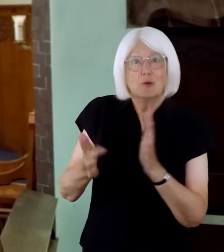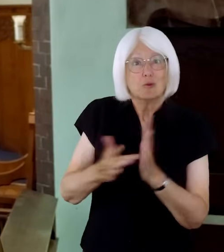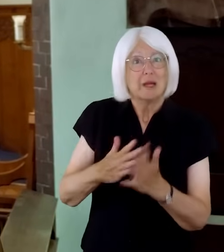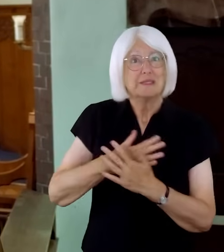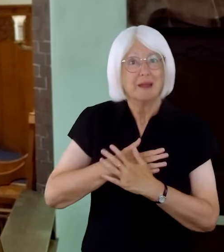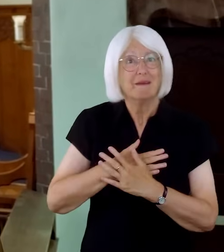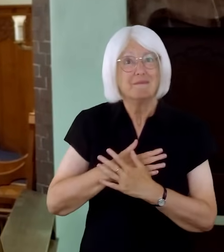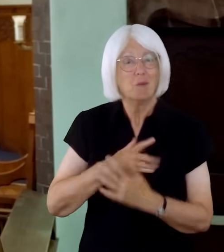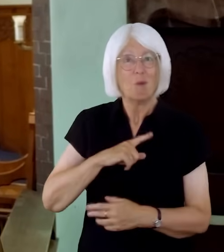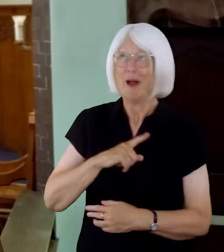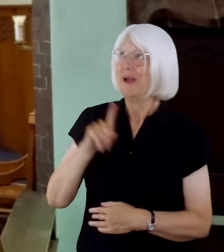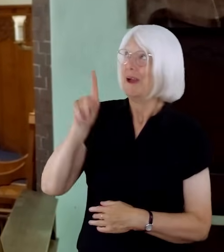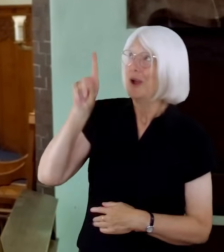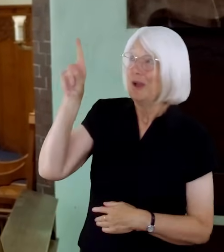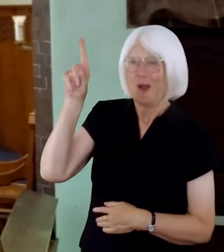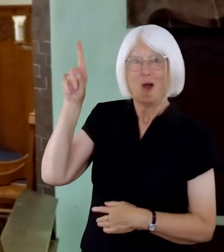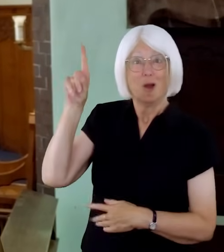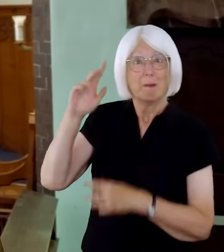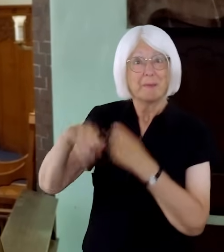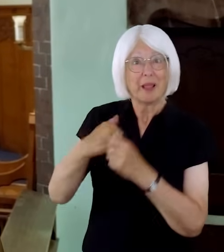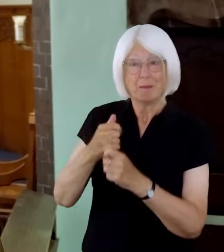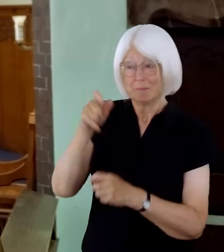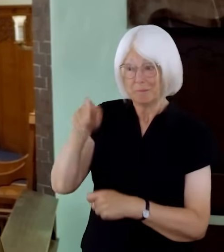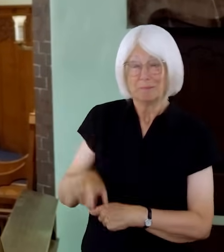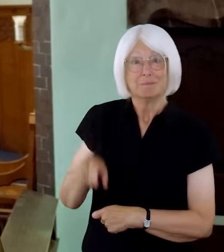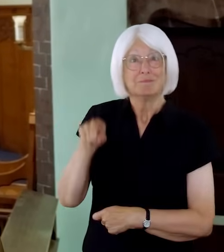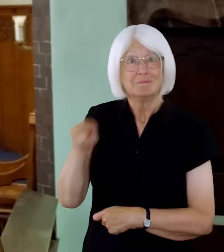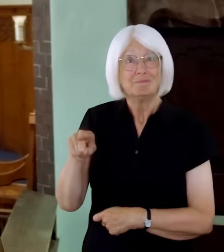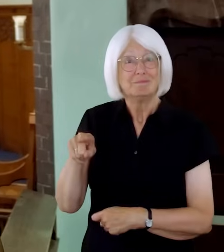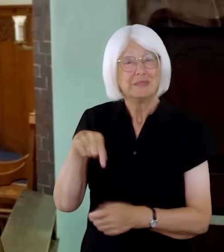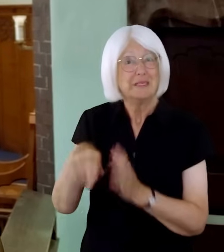For in Jesus Christ, God took the troubled world